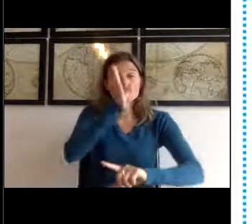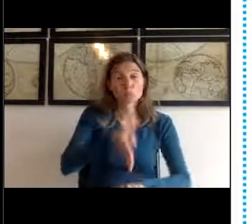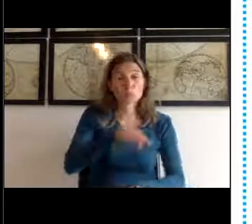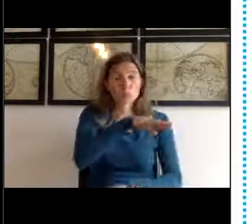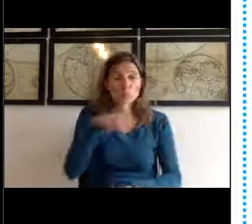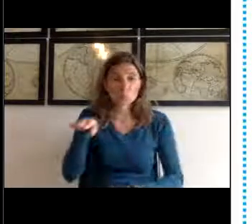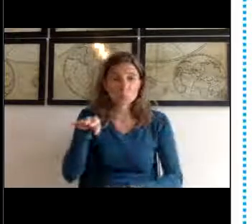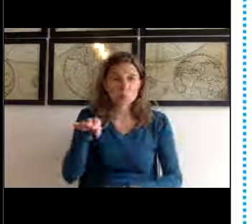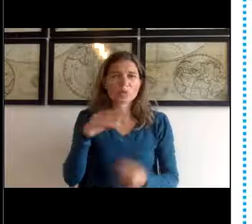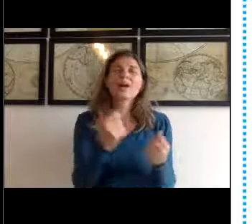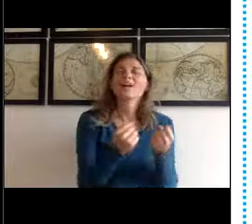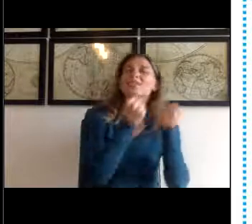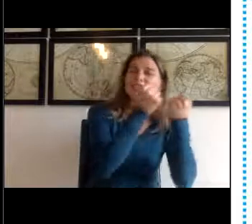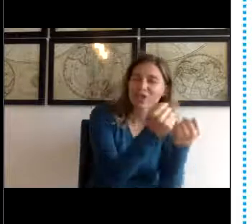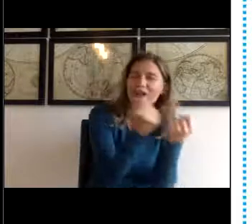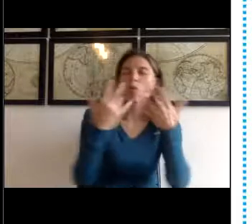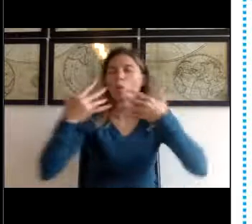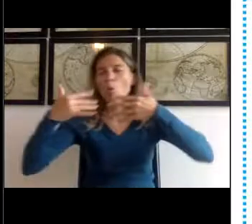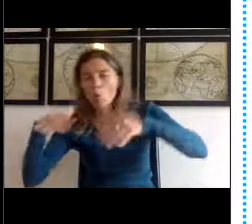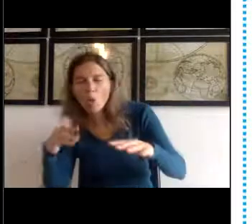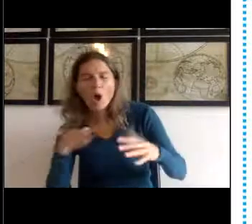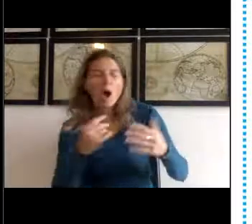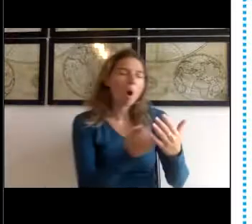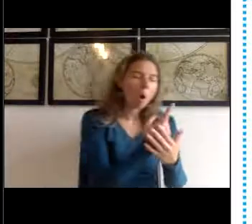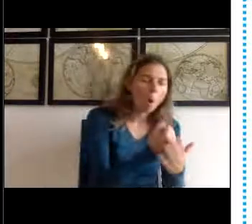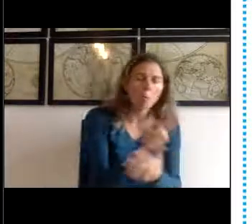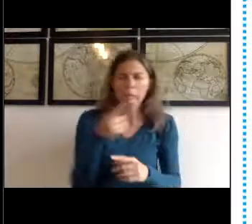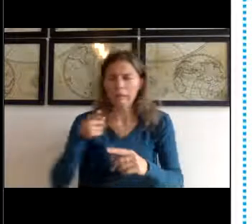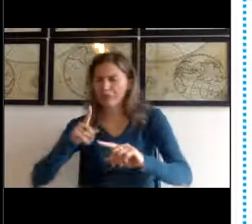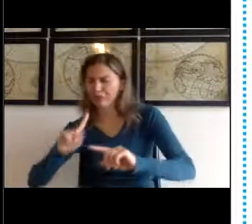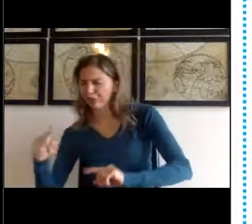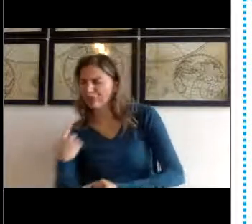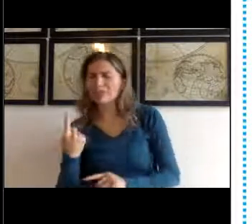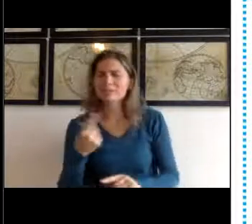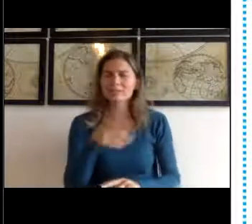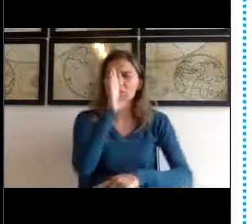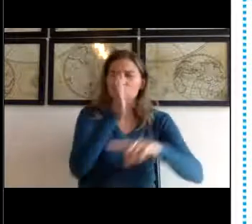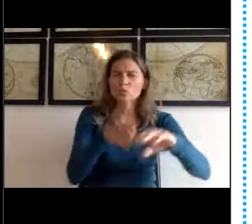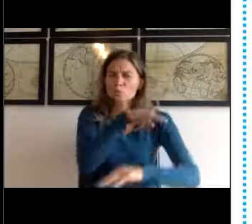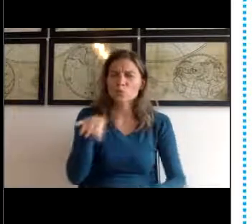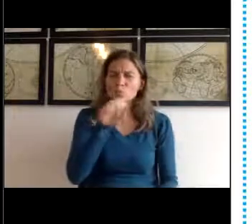Strength, weaknesses, opportunities and we draw a risk matrix.